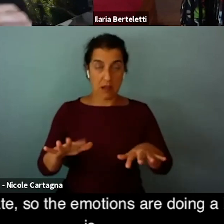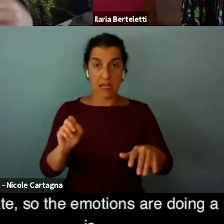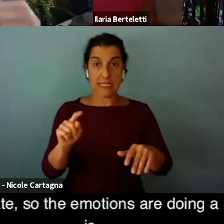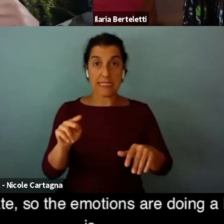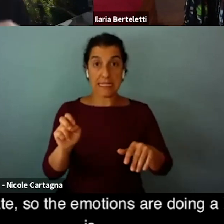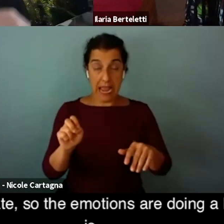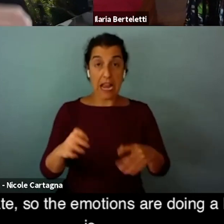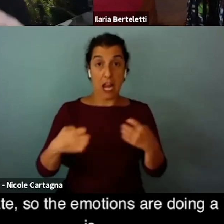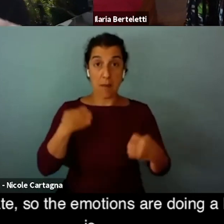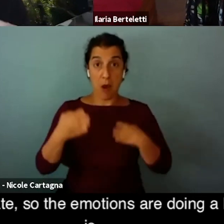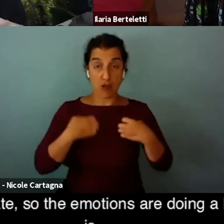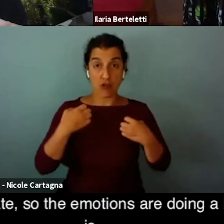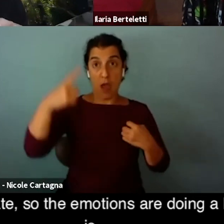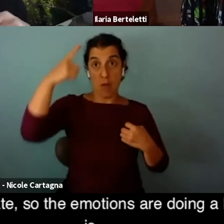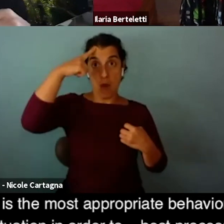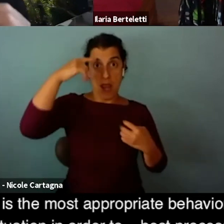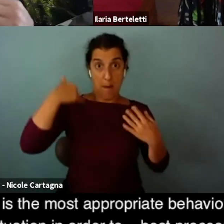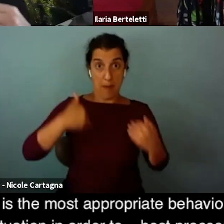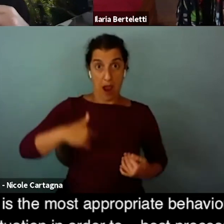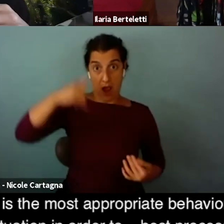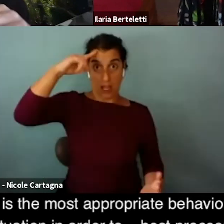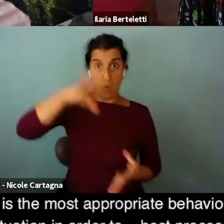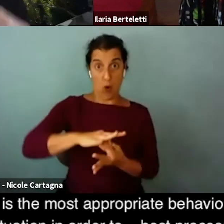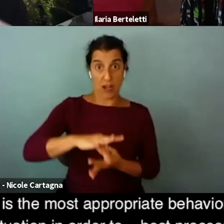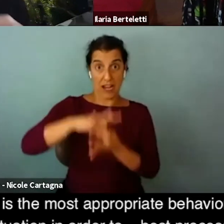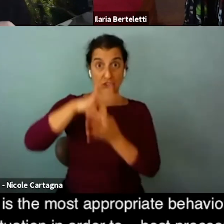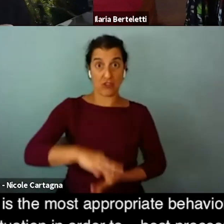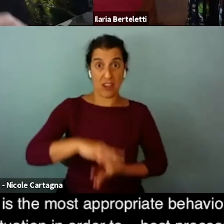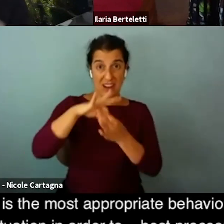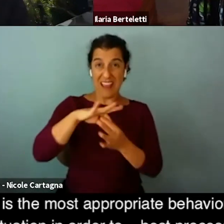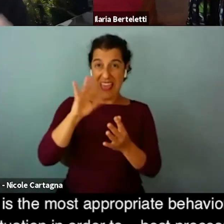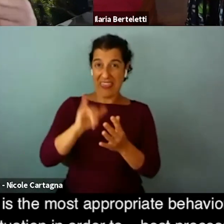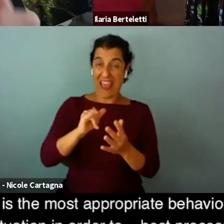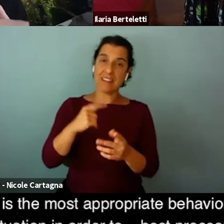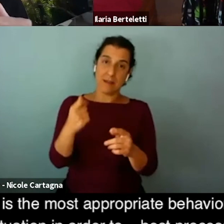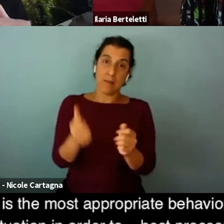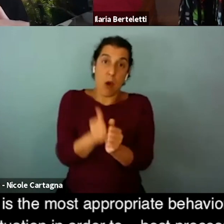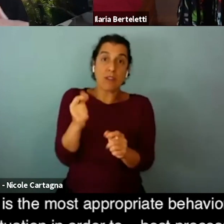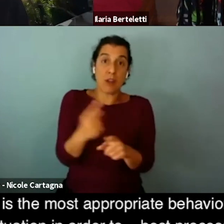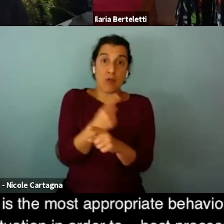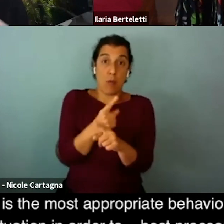brain body coordination which is which is the most appropriate behavior for the situation in order